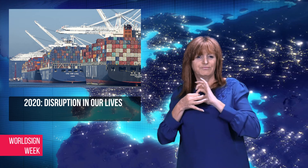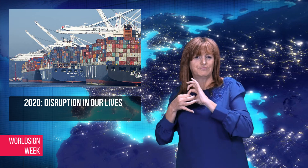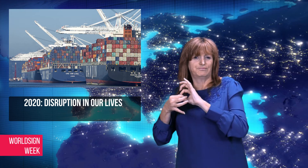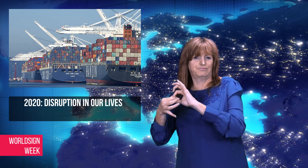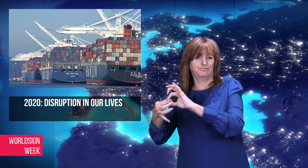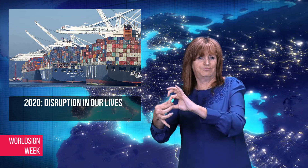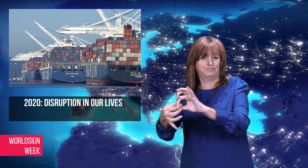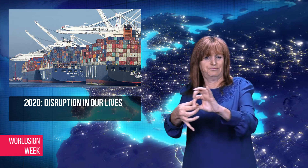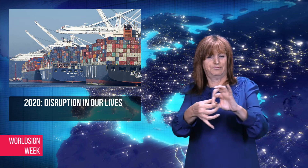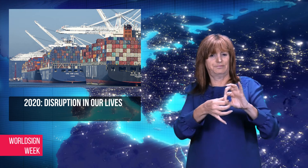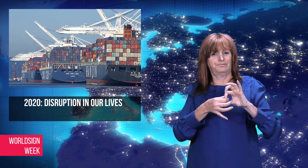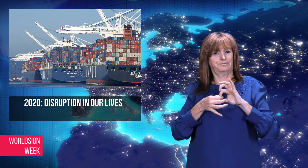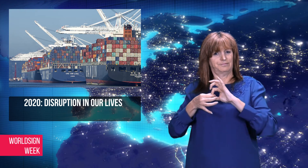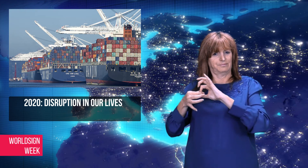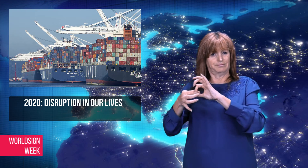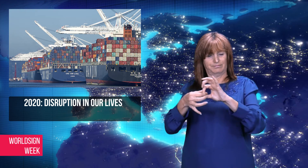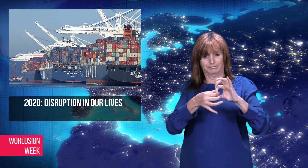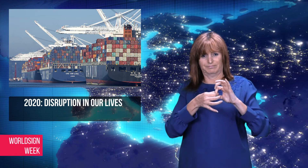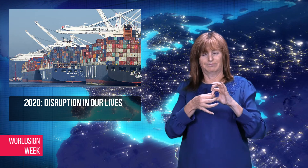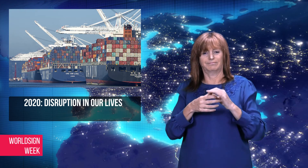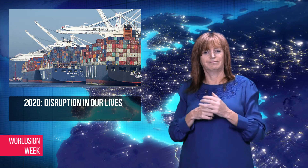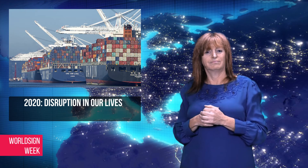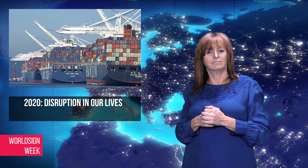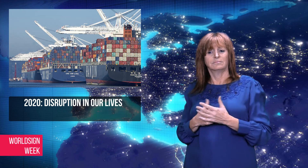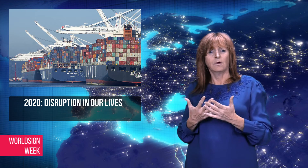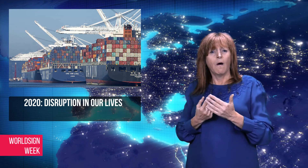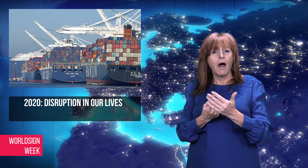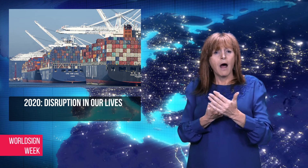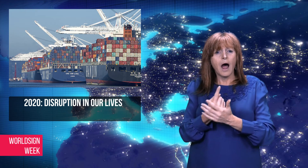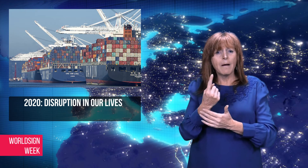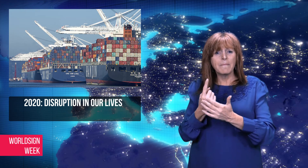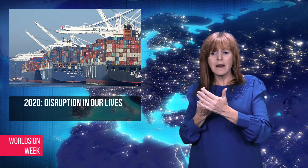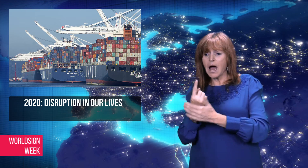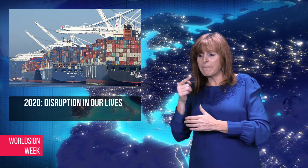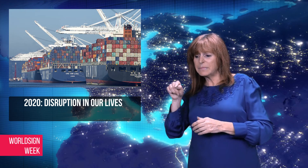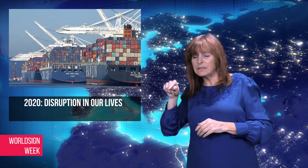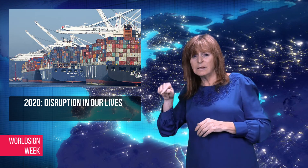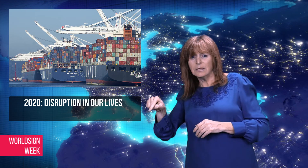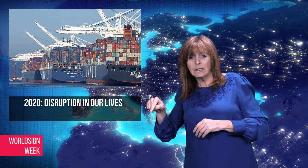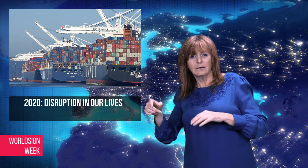what happens in one part of the world now has larger